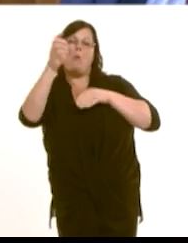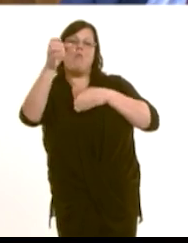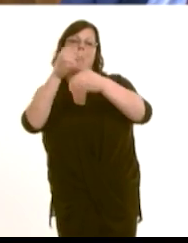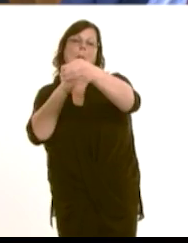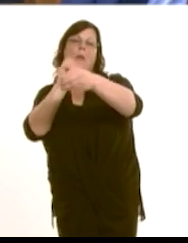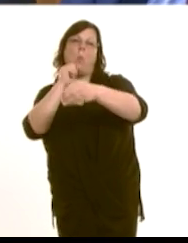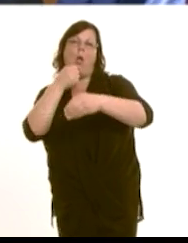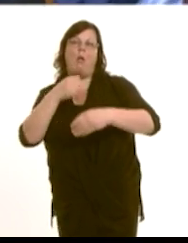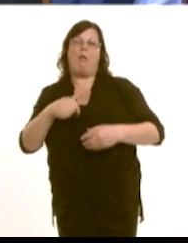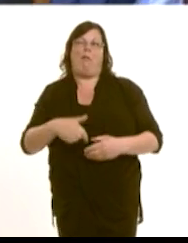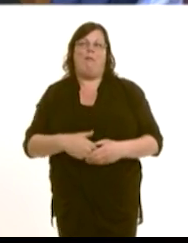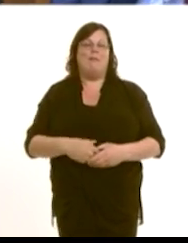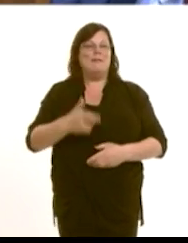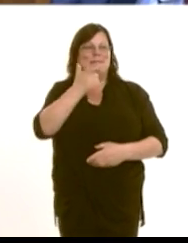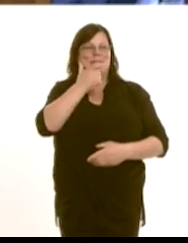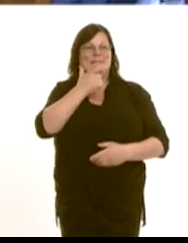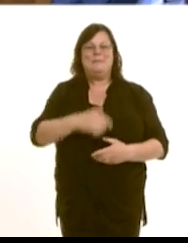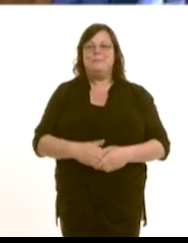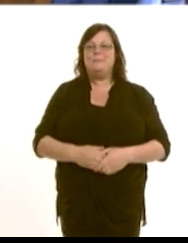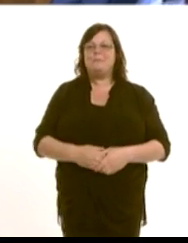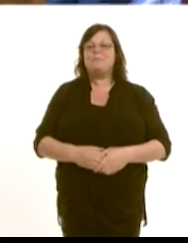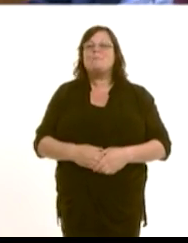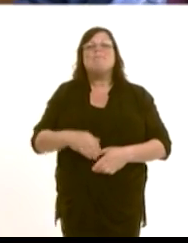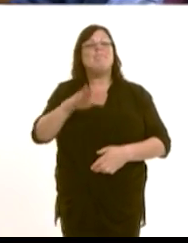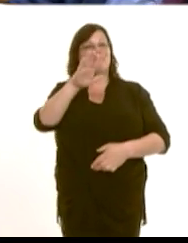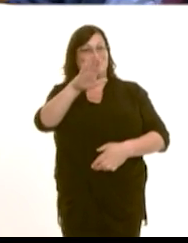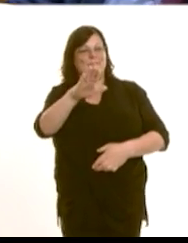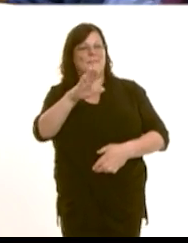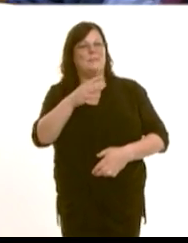Carwyn Jones: What I can say to the leader of UKIP is that ëThe GuardianíóIím not